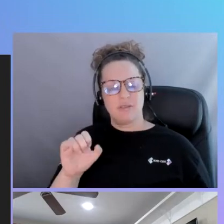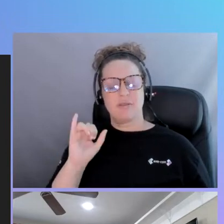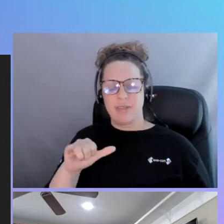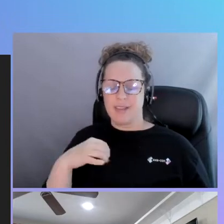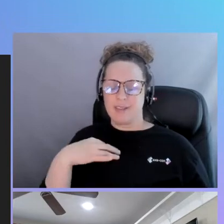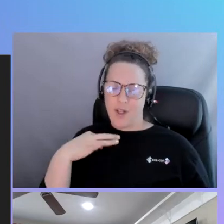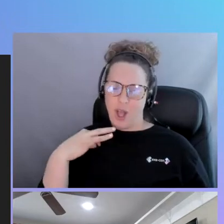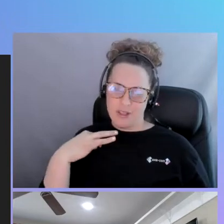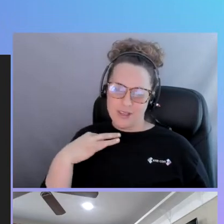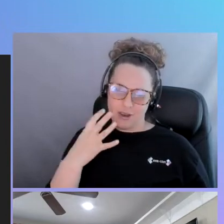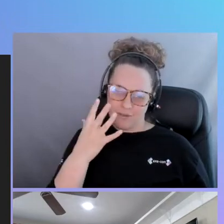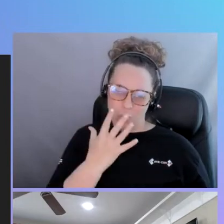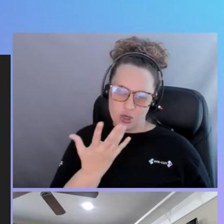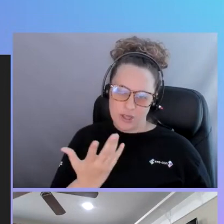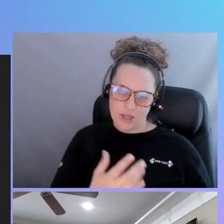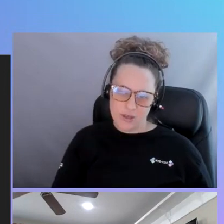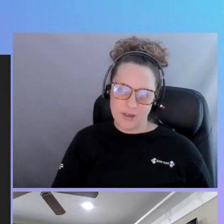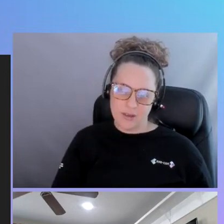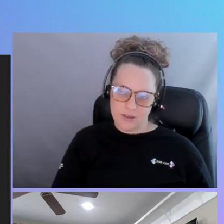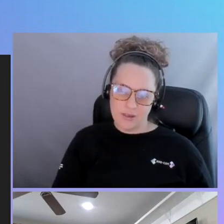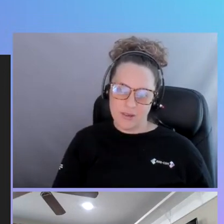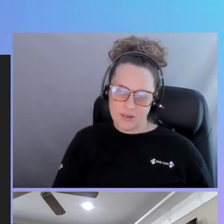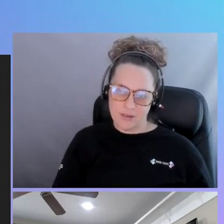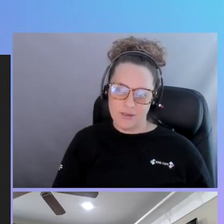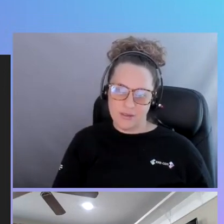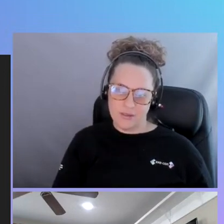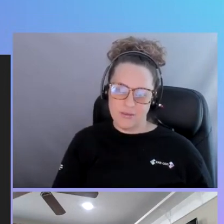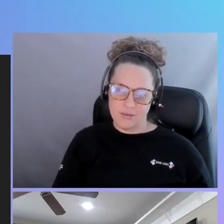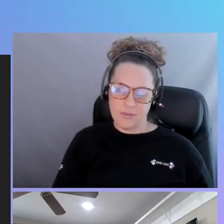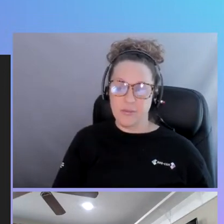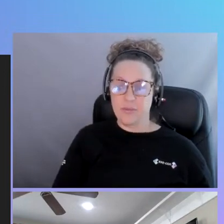work. Unfortunately um, my, my old boss used to always say,